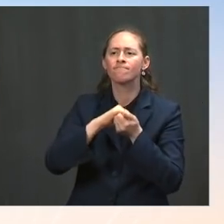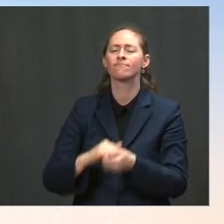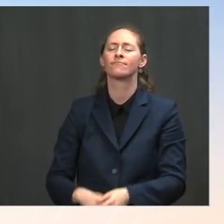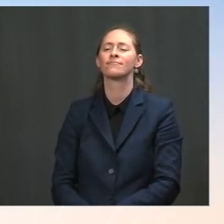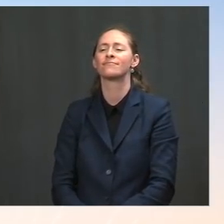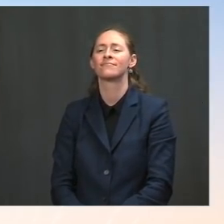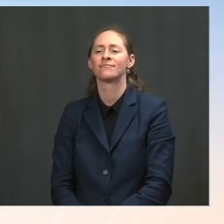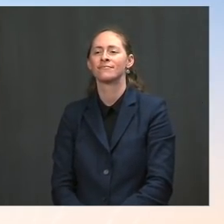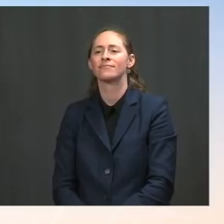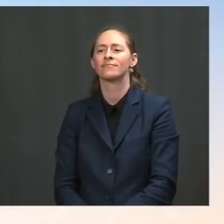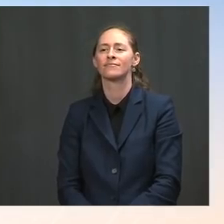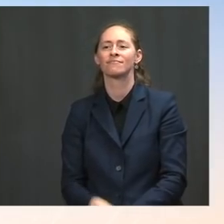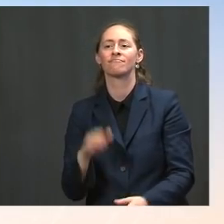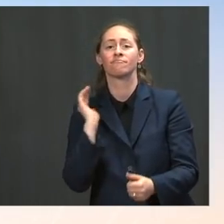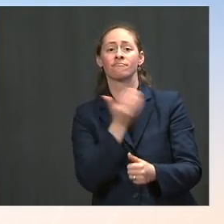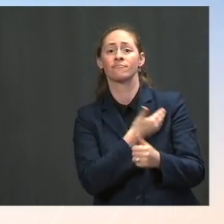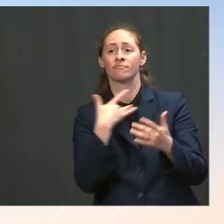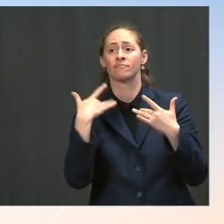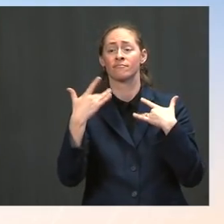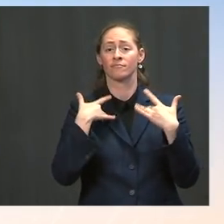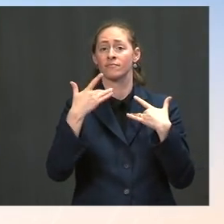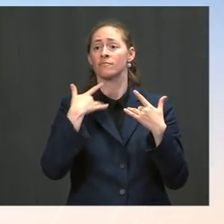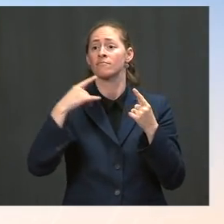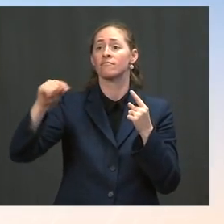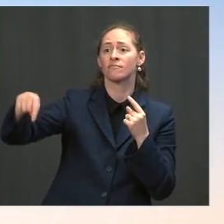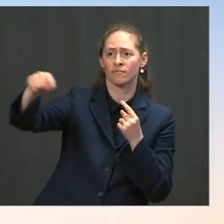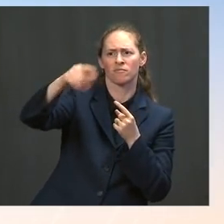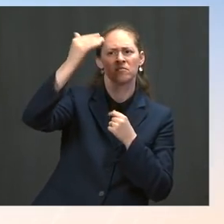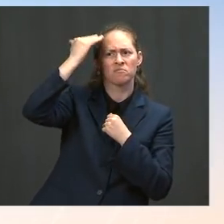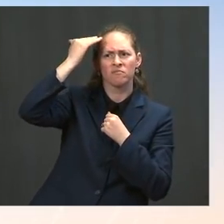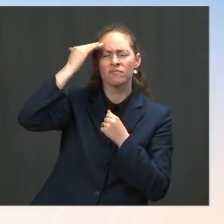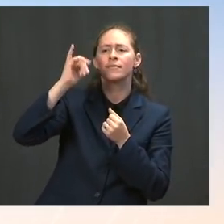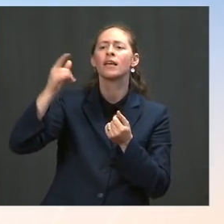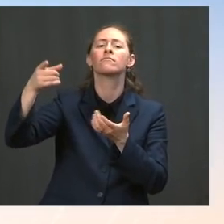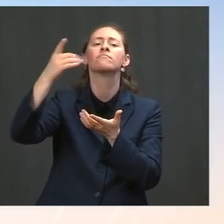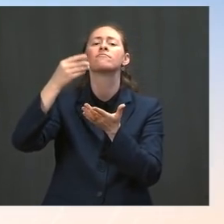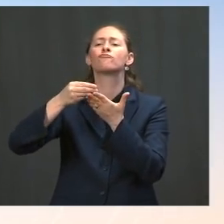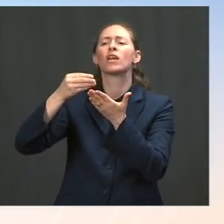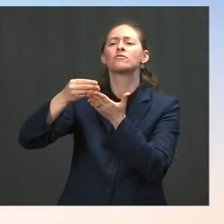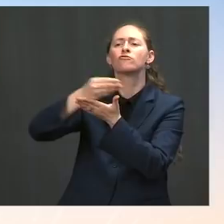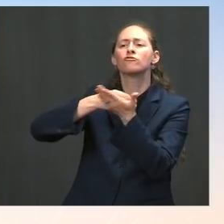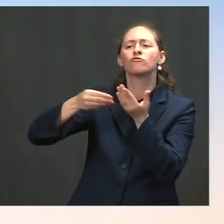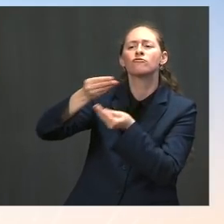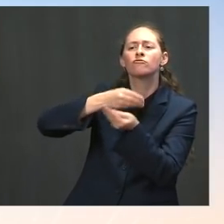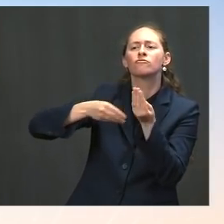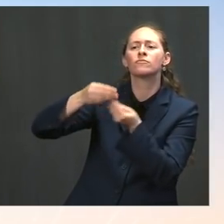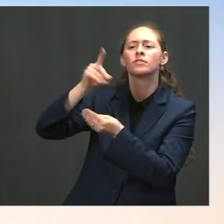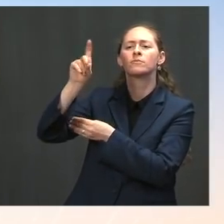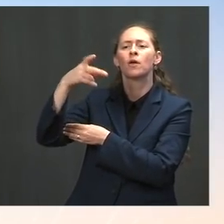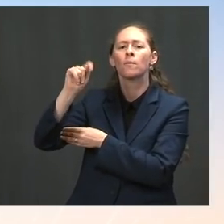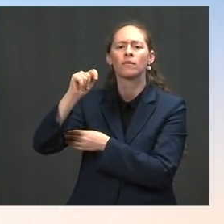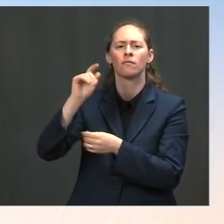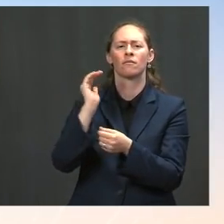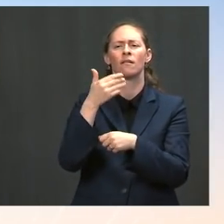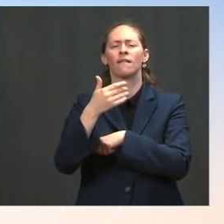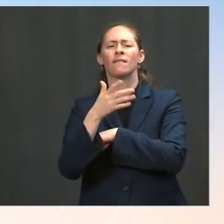The Treasury Department via the Office of Foreign Assets Control will continue to explore designated Cuban officials responsible for violence,